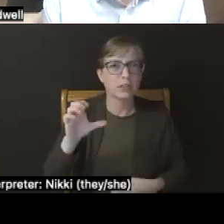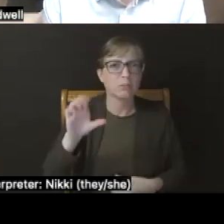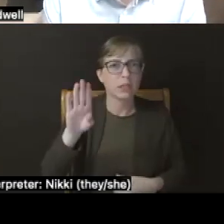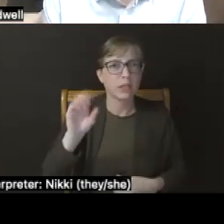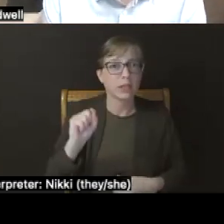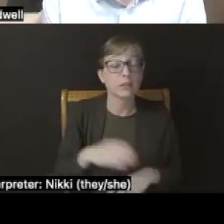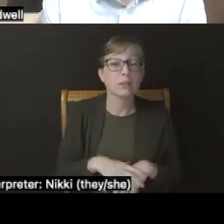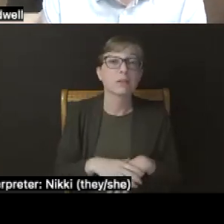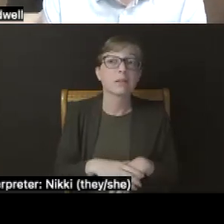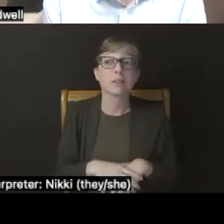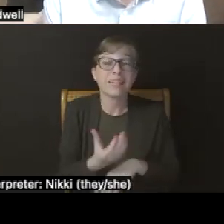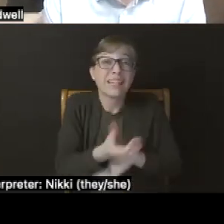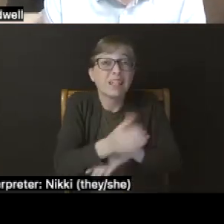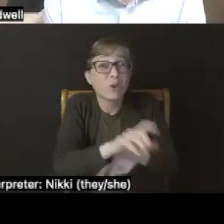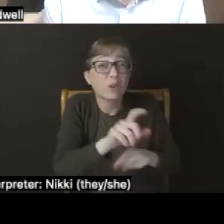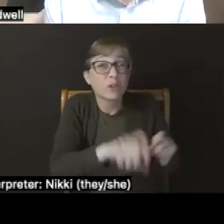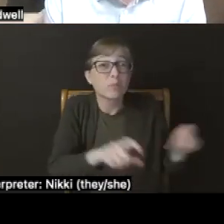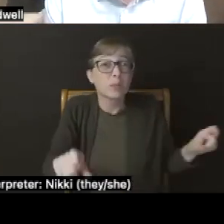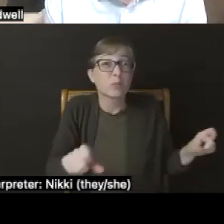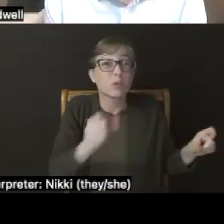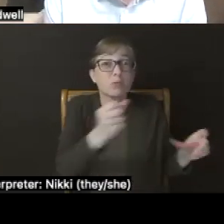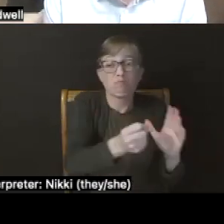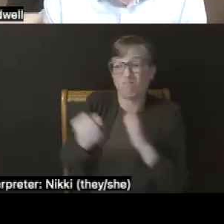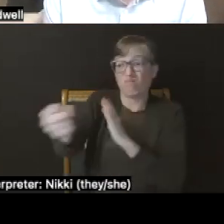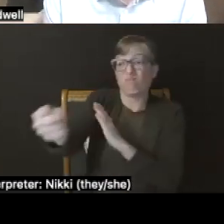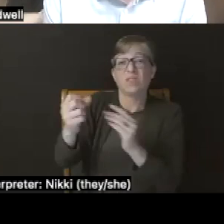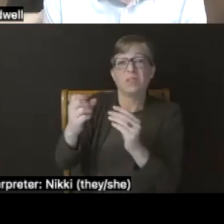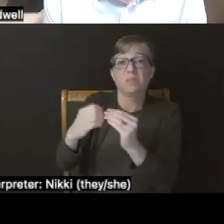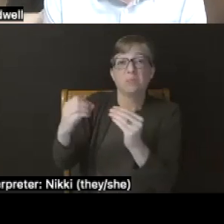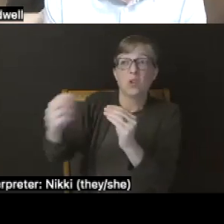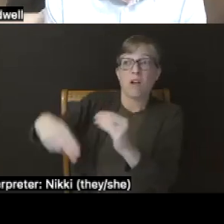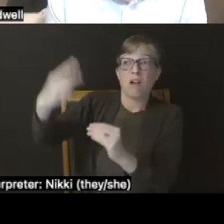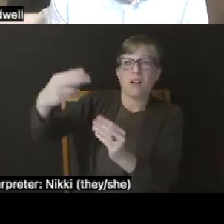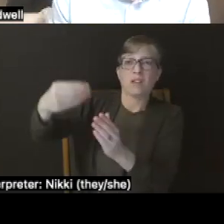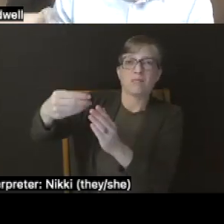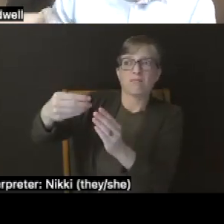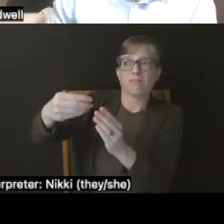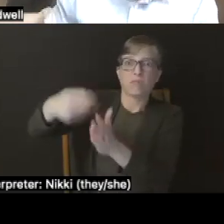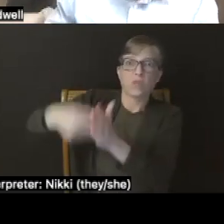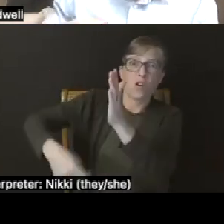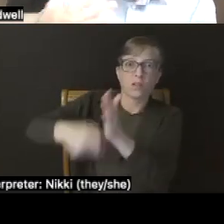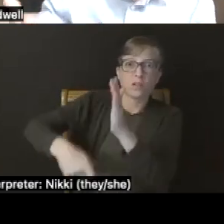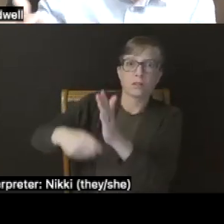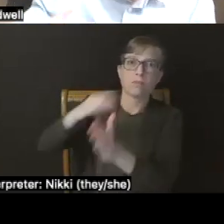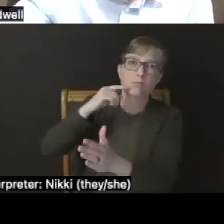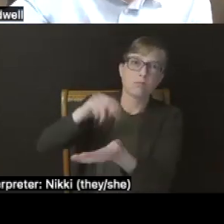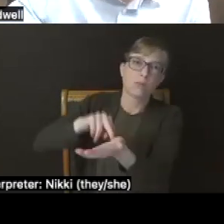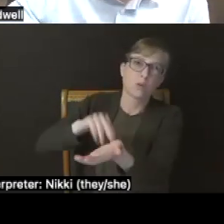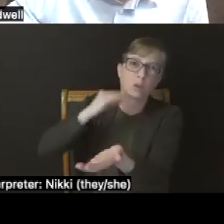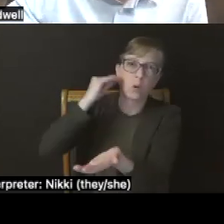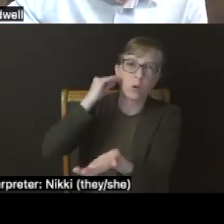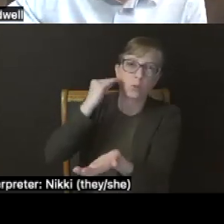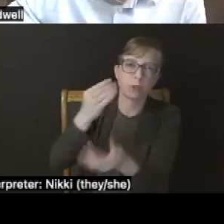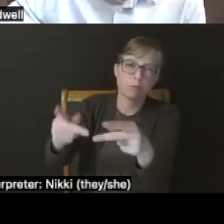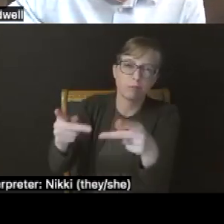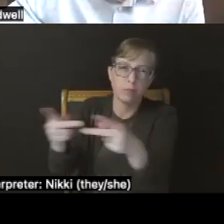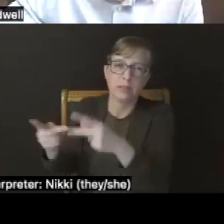undesirable nursing homes and other institutions. This is, of course, a big focus